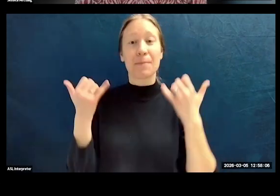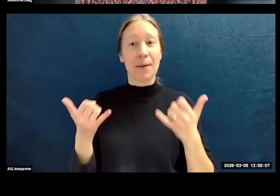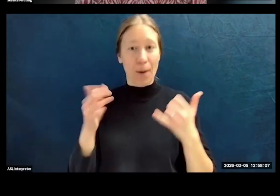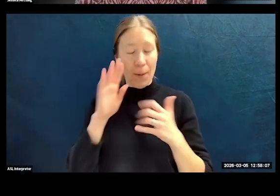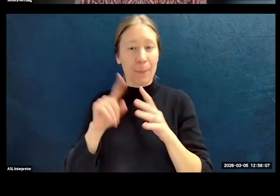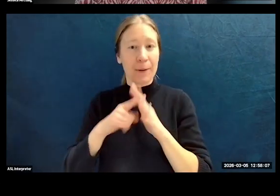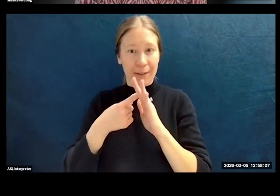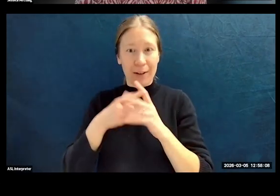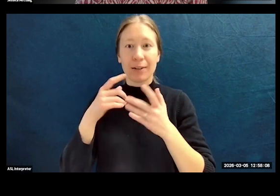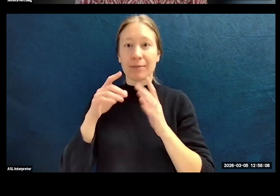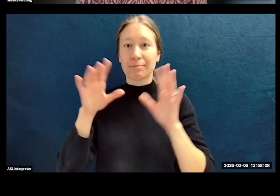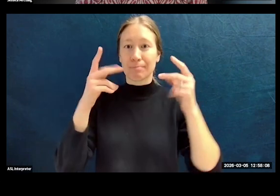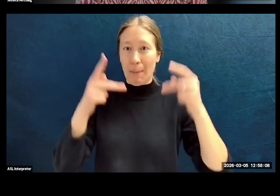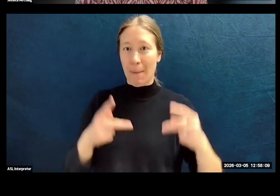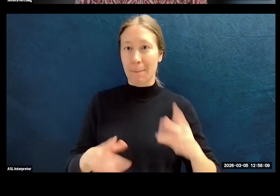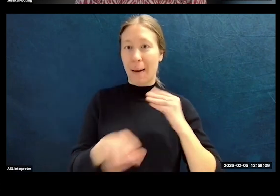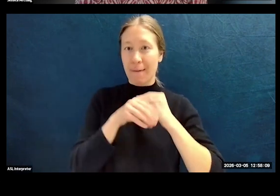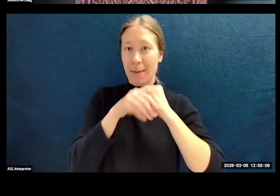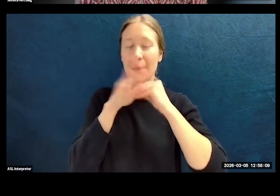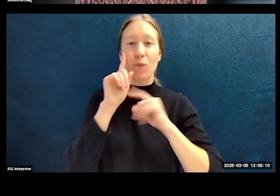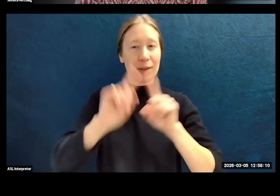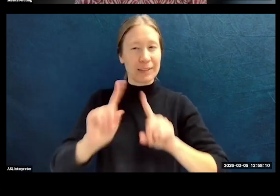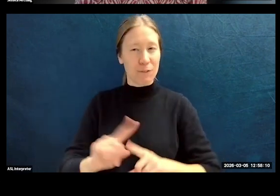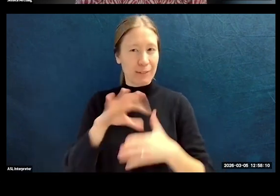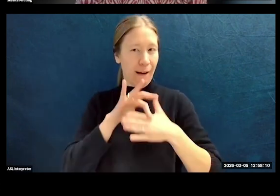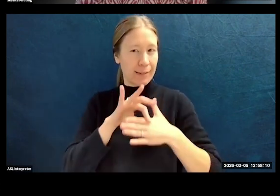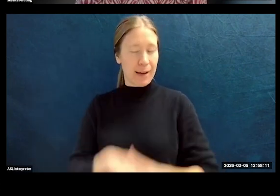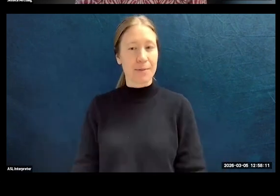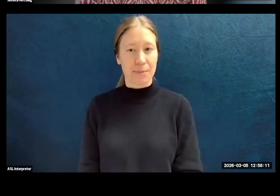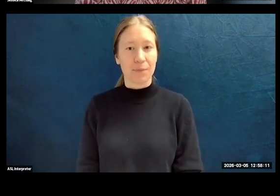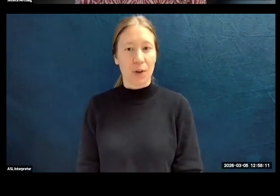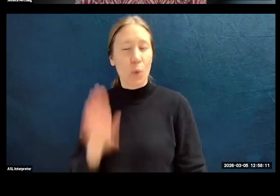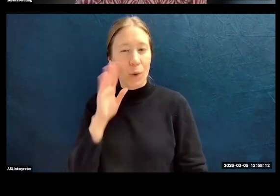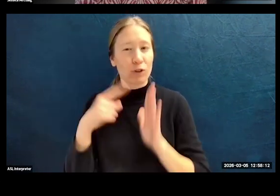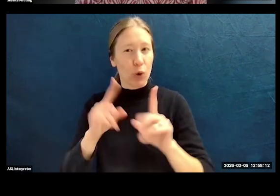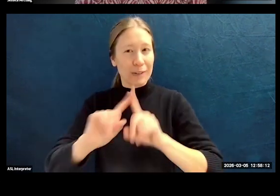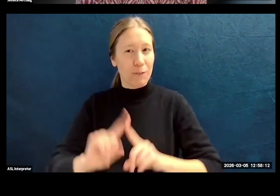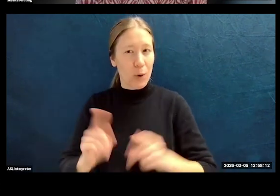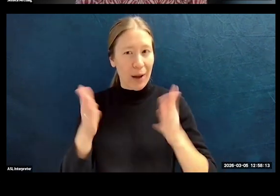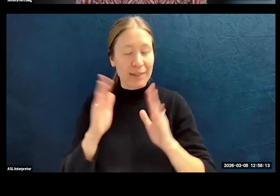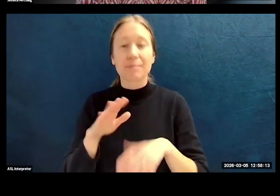I'm going to show you a couple different methods for different types of content. We'll start with the document title text,